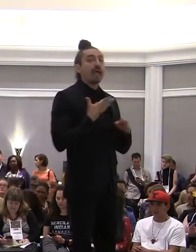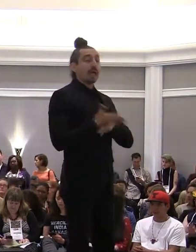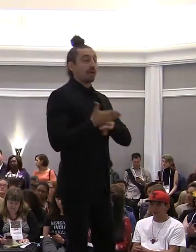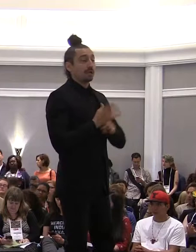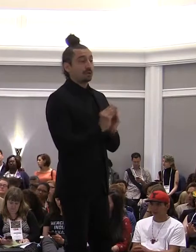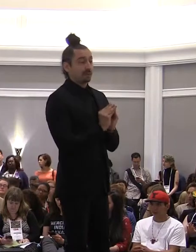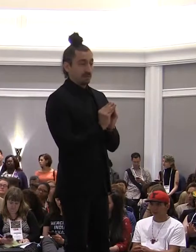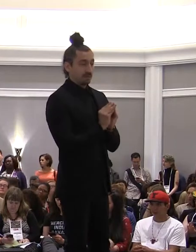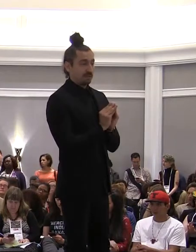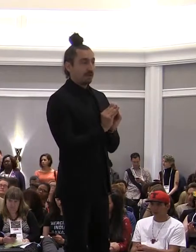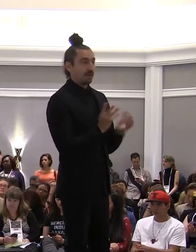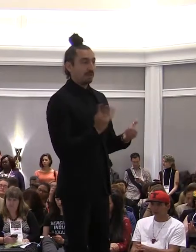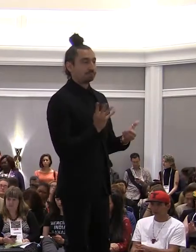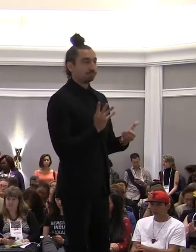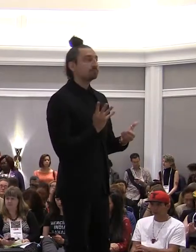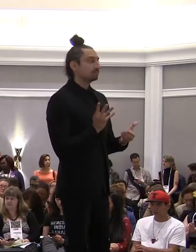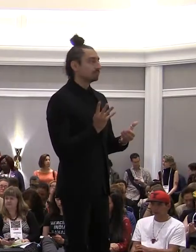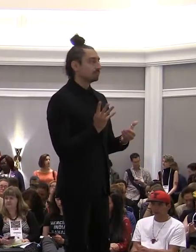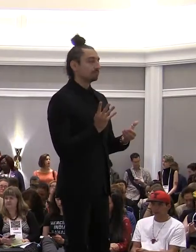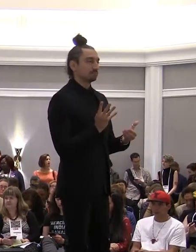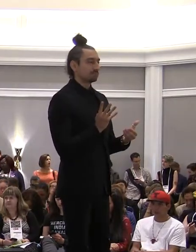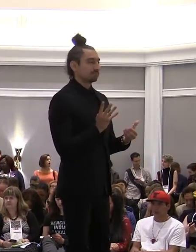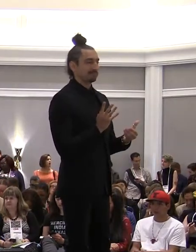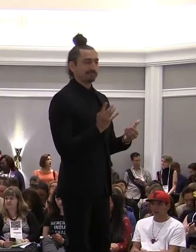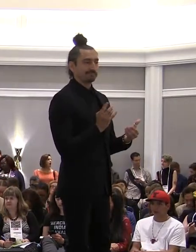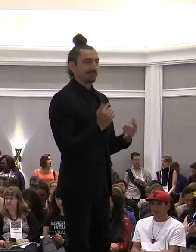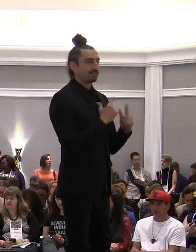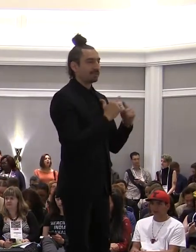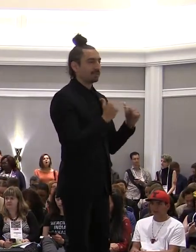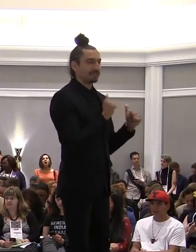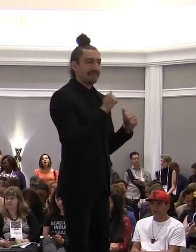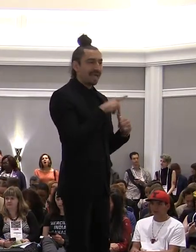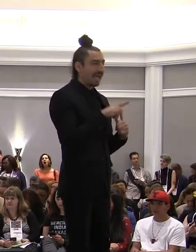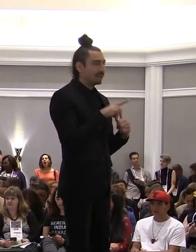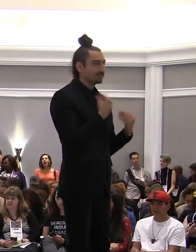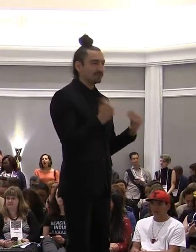It's available in any of the various app stores, app acquisition spaces.